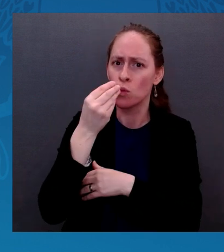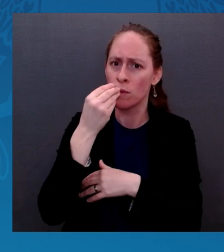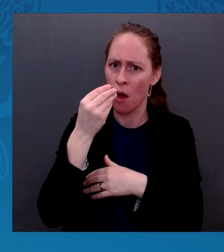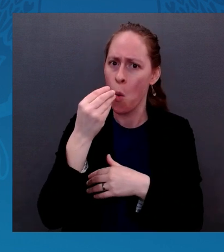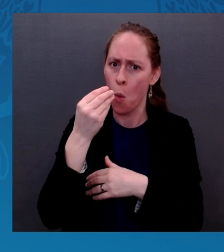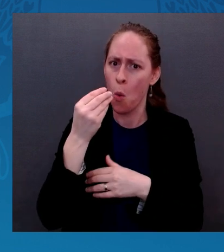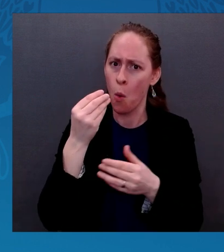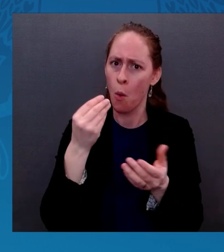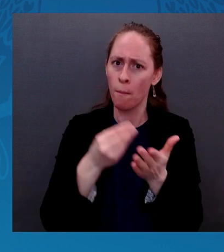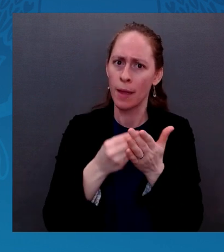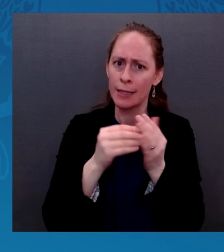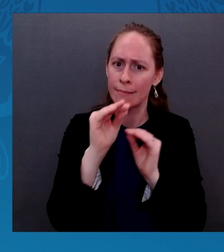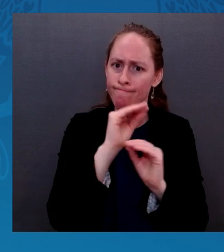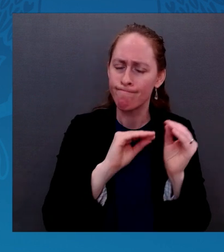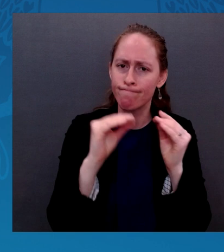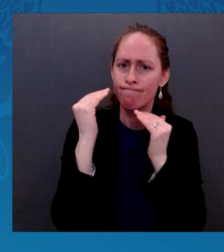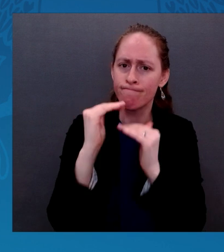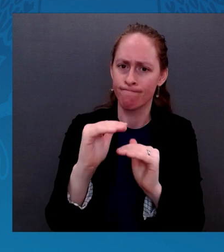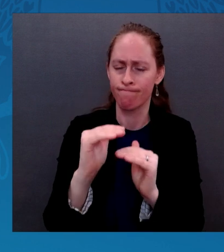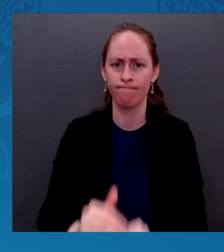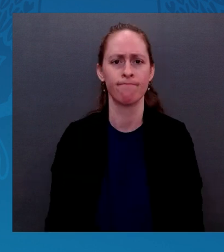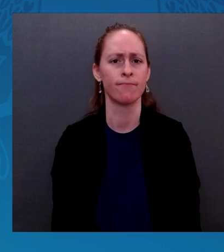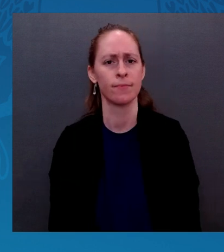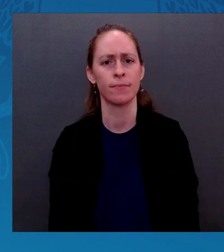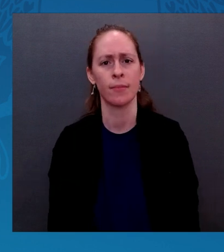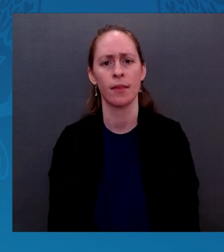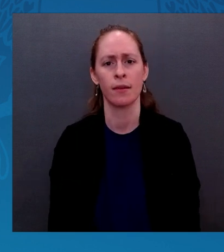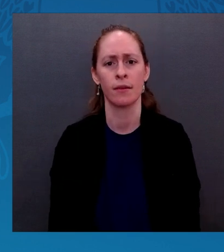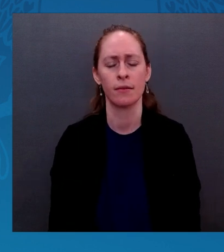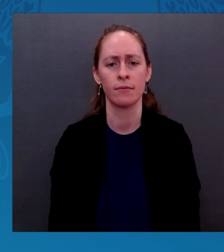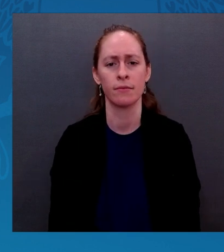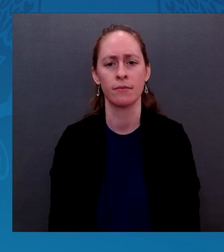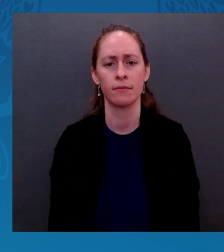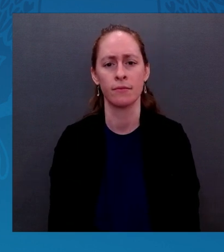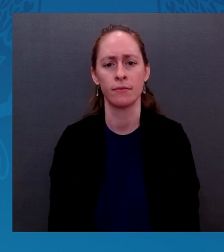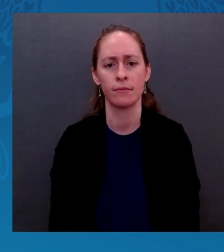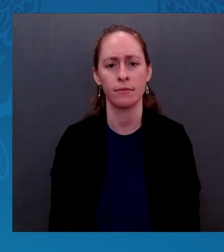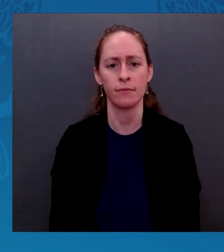it's a lot of one wave. And then we're right near the Ivy Hill Park.